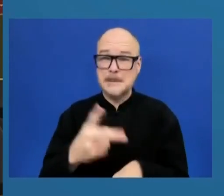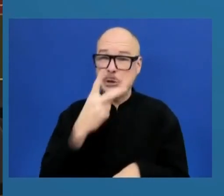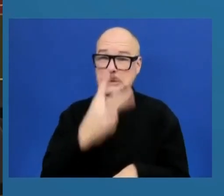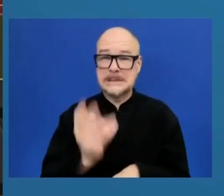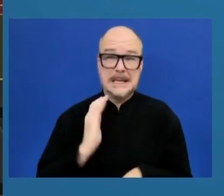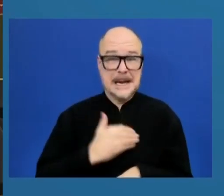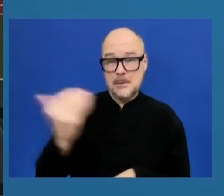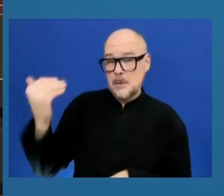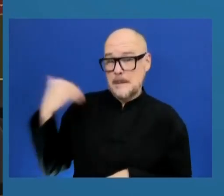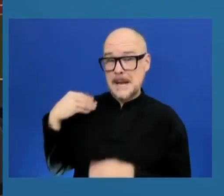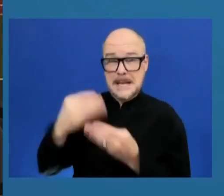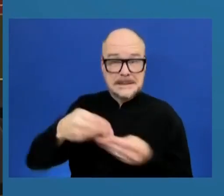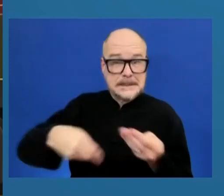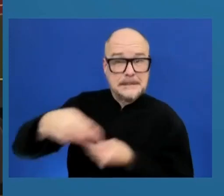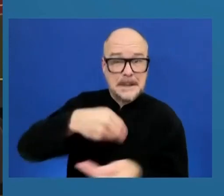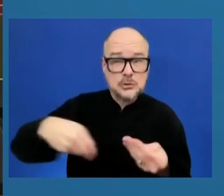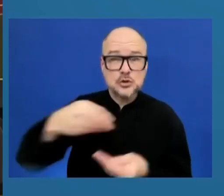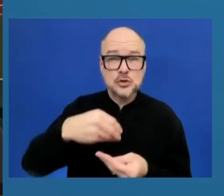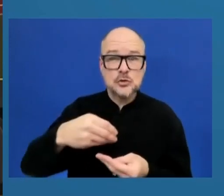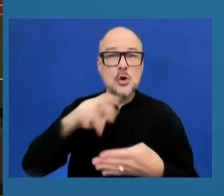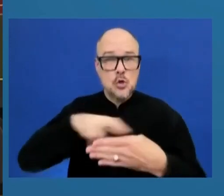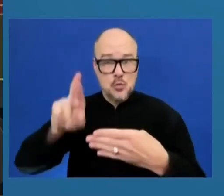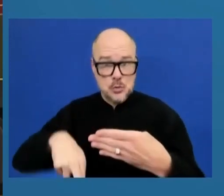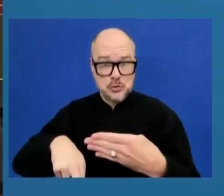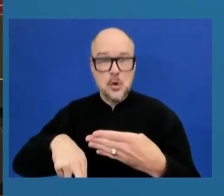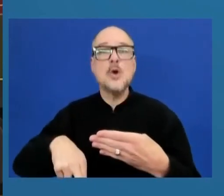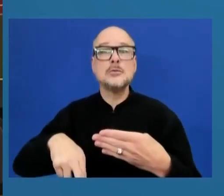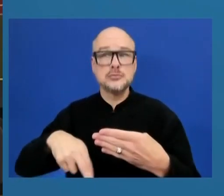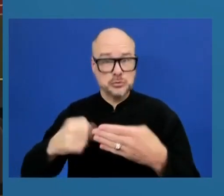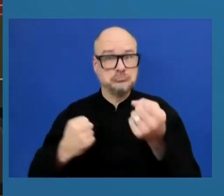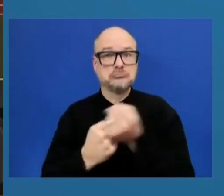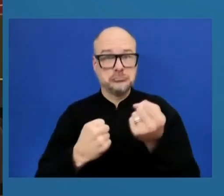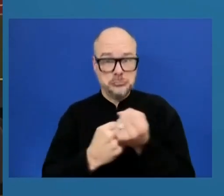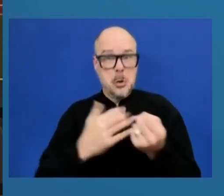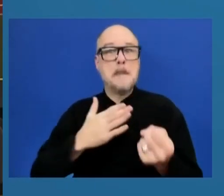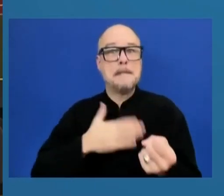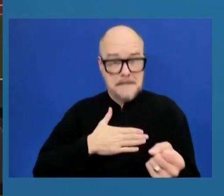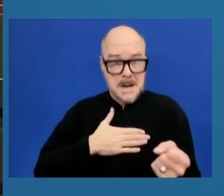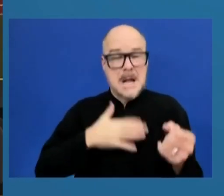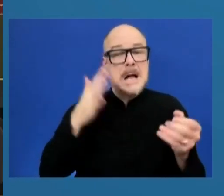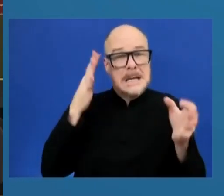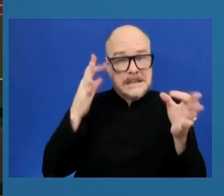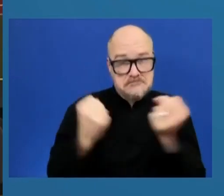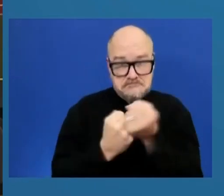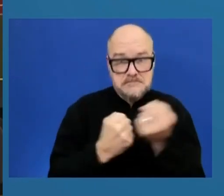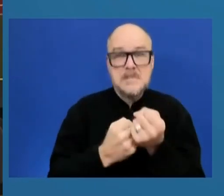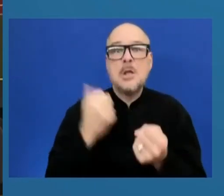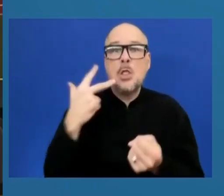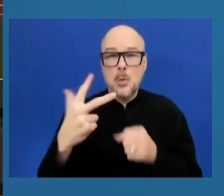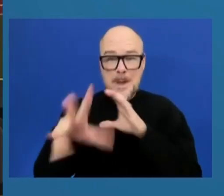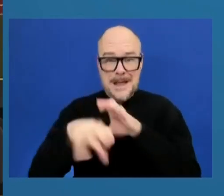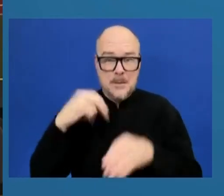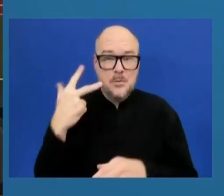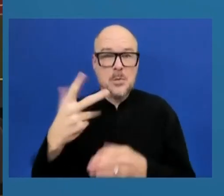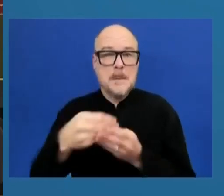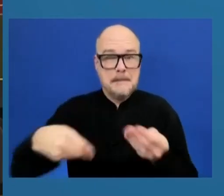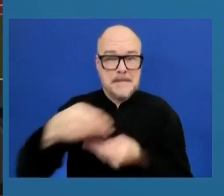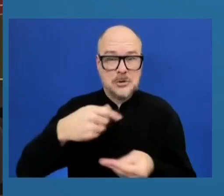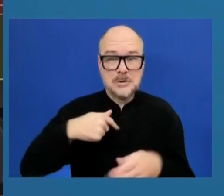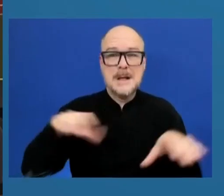The results have been very favorable to my positions. 3 out of 3 budgets I've done, but no one says yes on at hello.